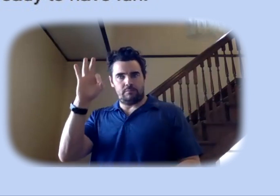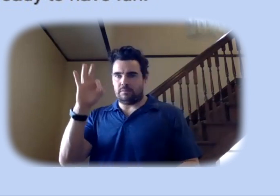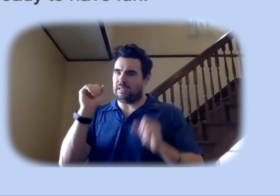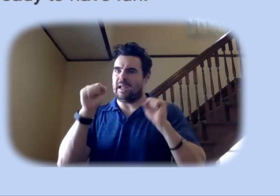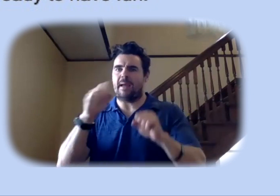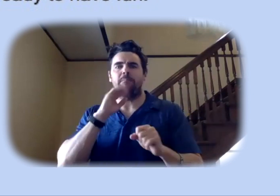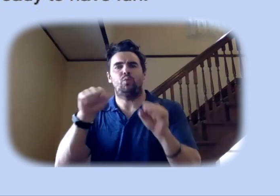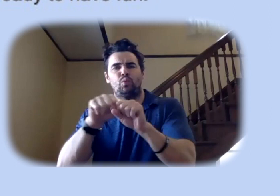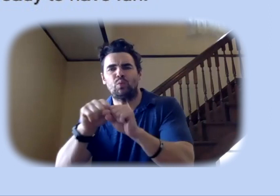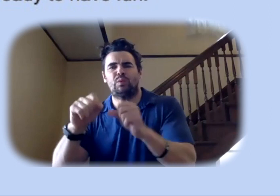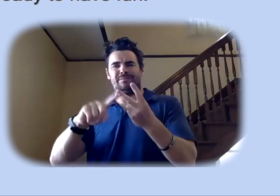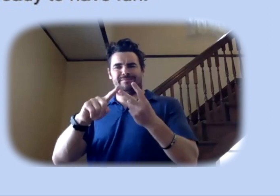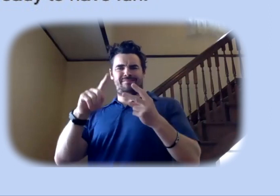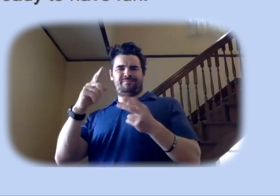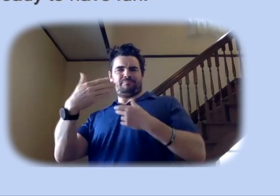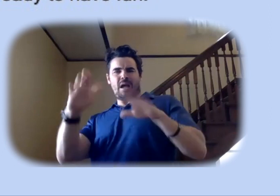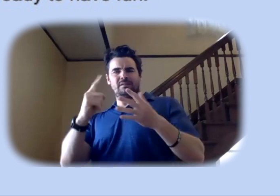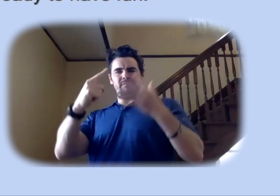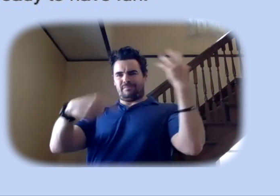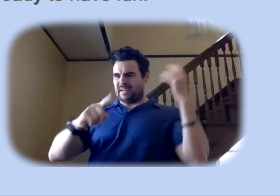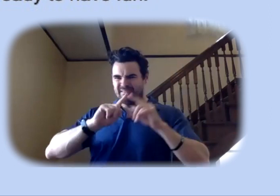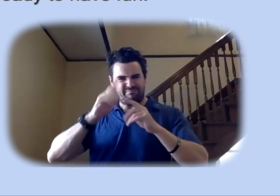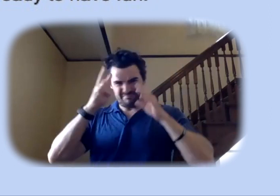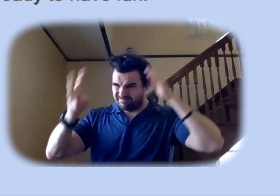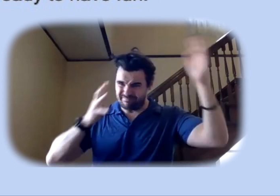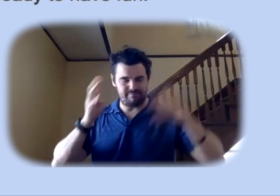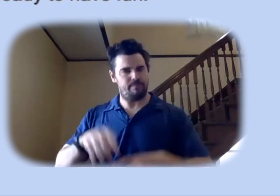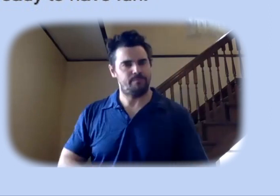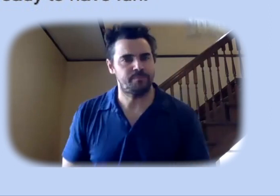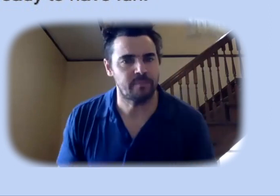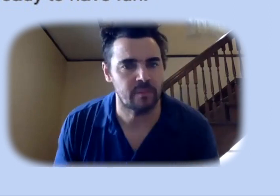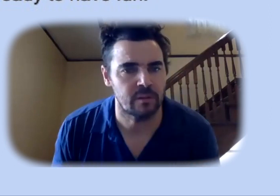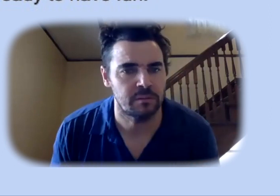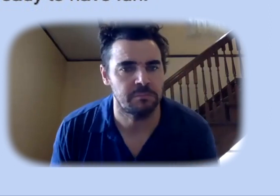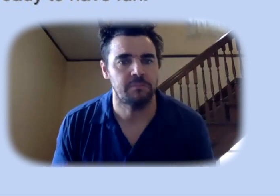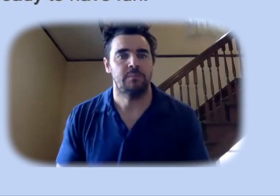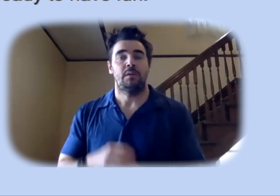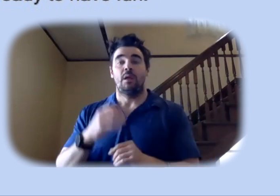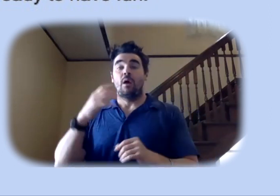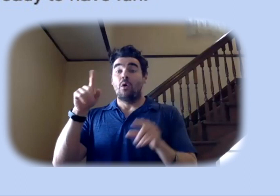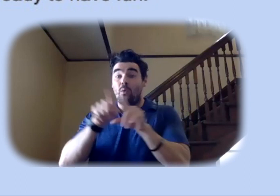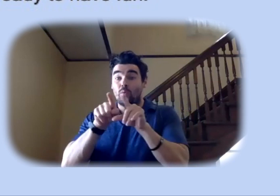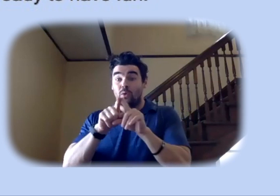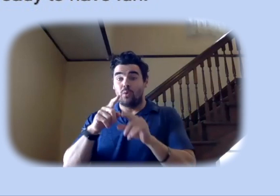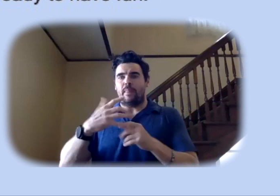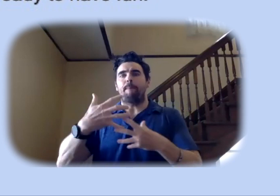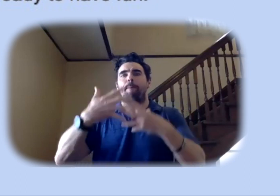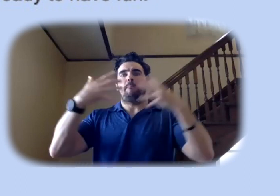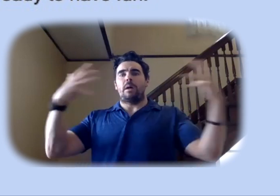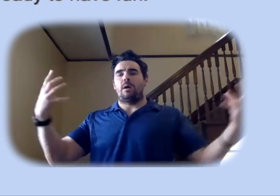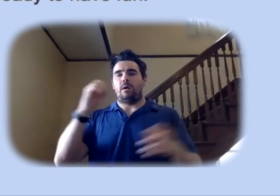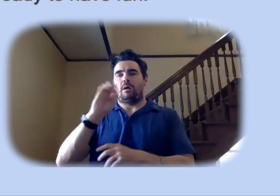Are there things you can find that you can use? Shoes or empty boxes. Be creative. The second